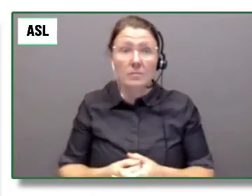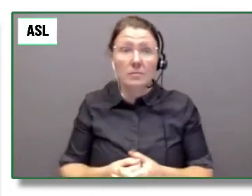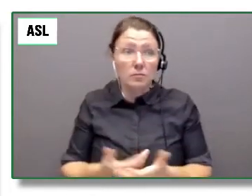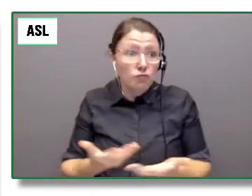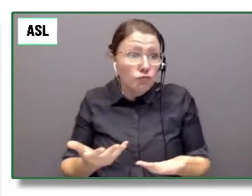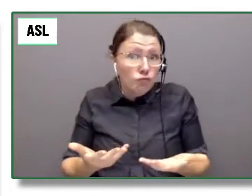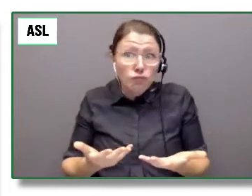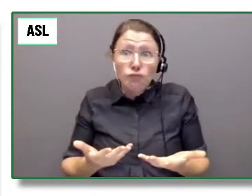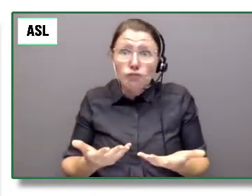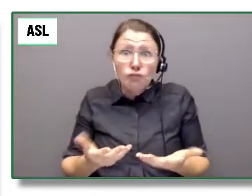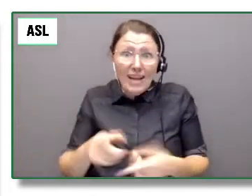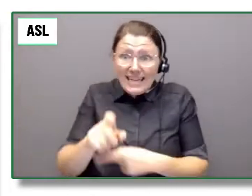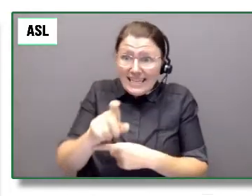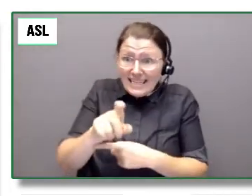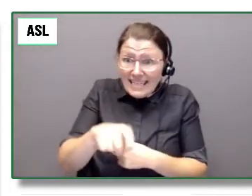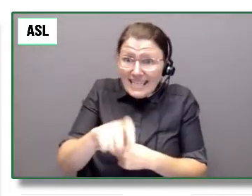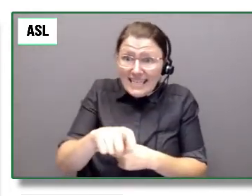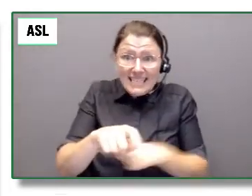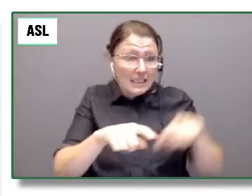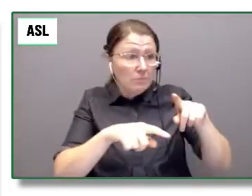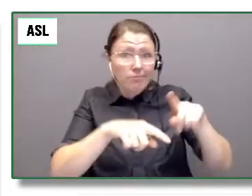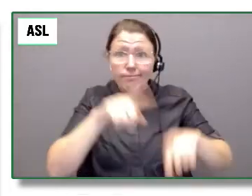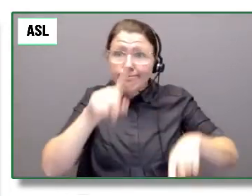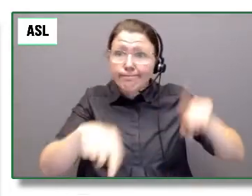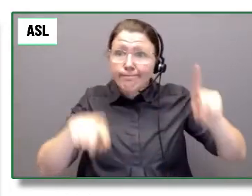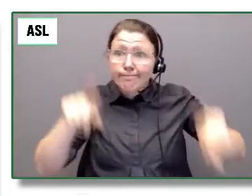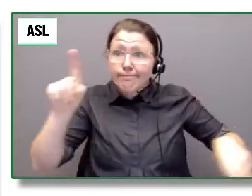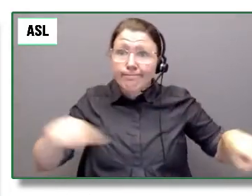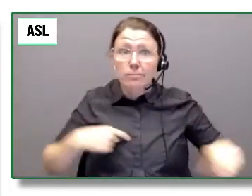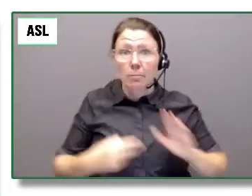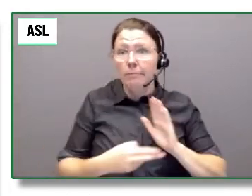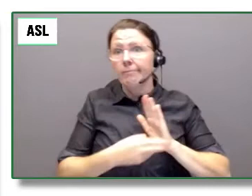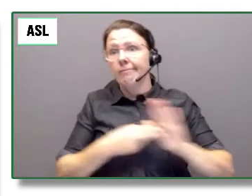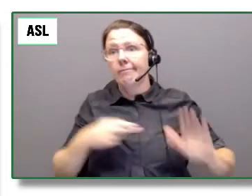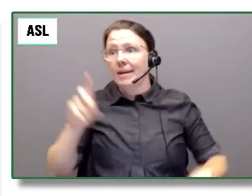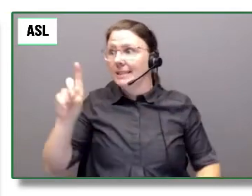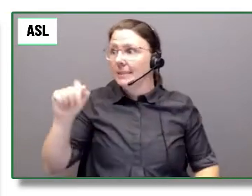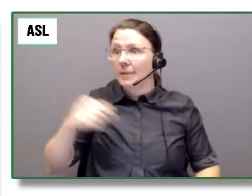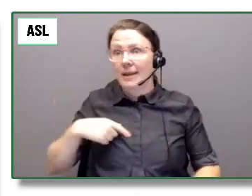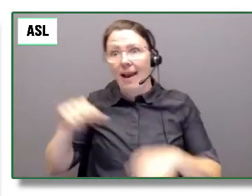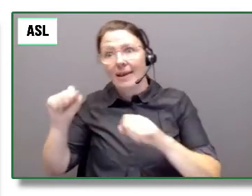it's not about defining who we are what we can or cannot do but simply about